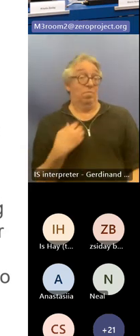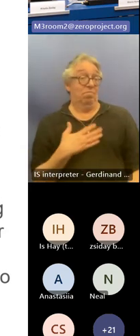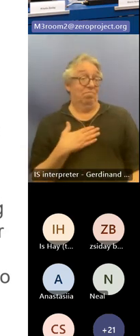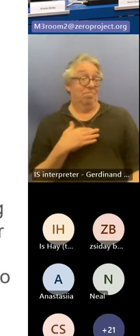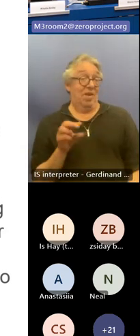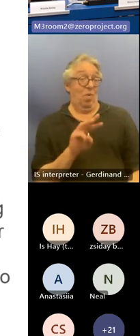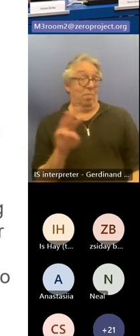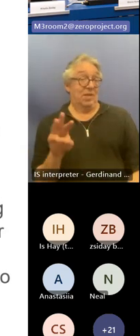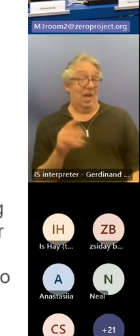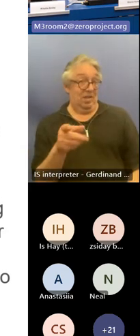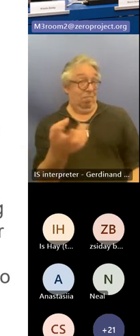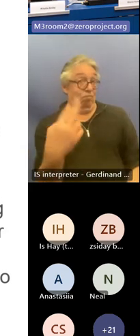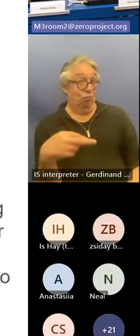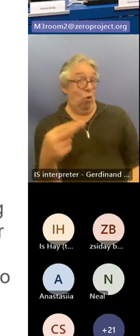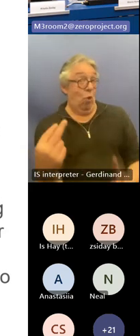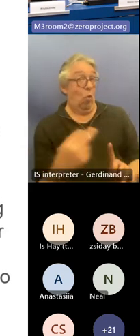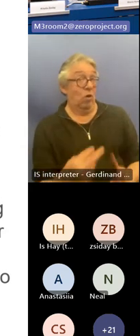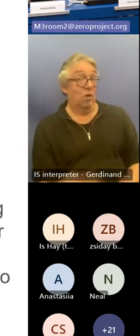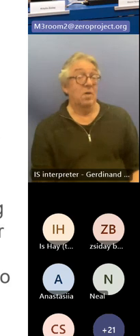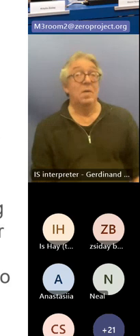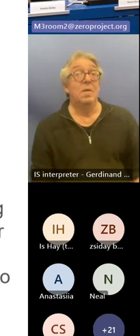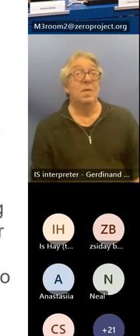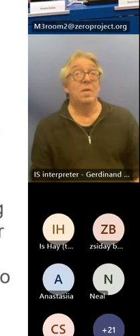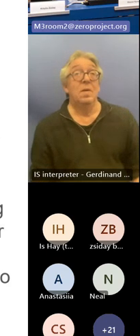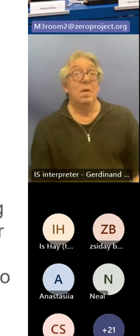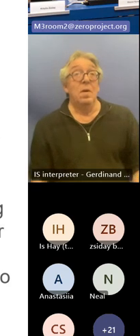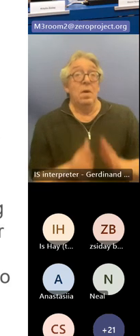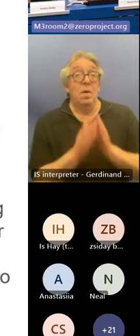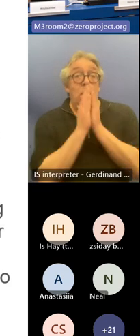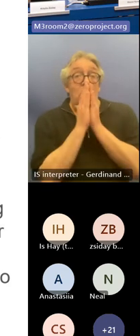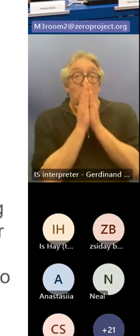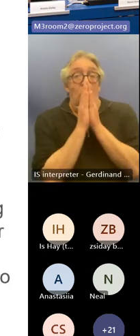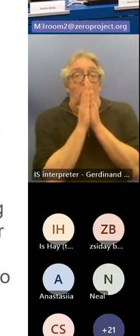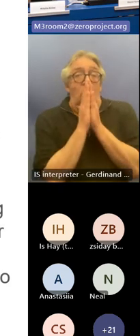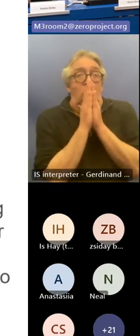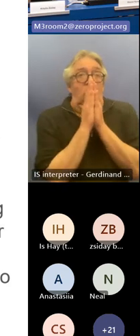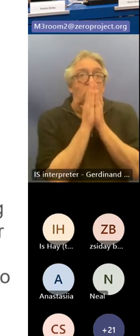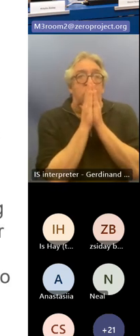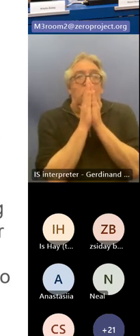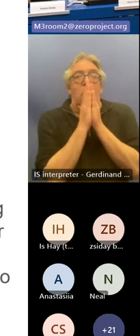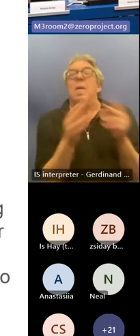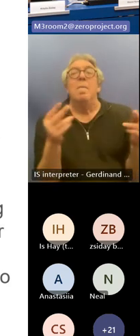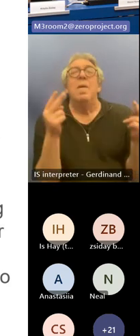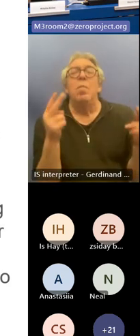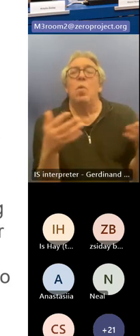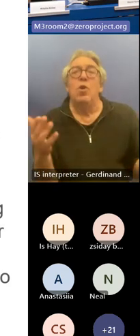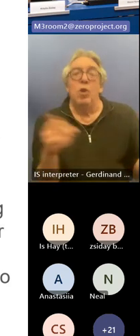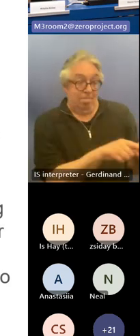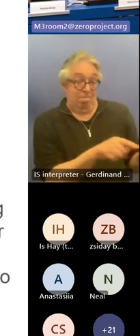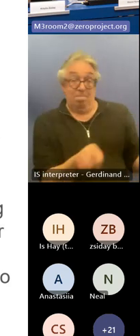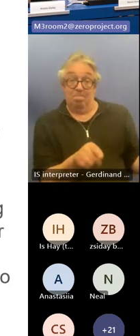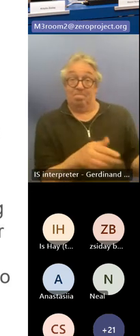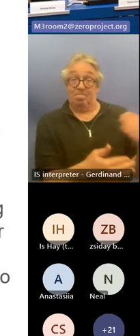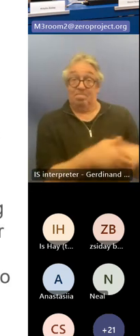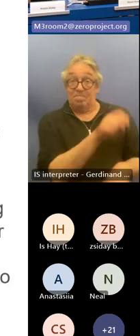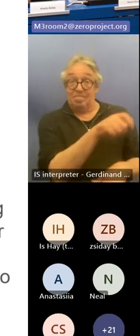The biggest thing here is what has changed our scholars who have been participating. What is